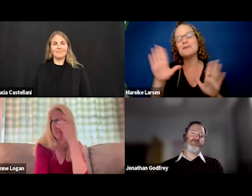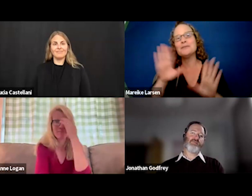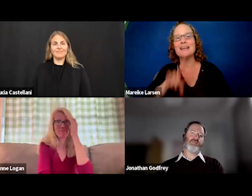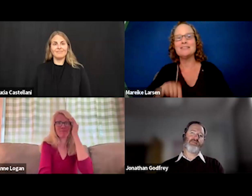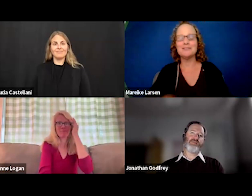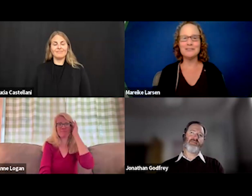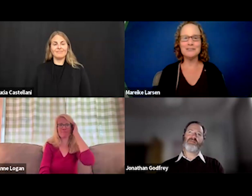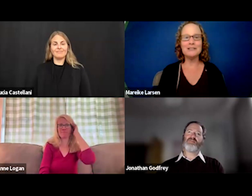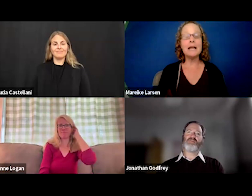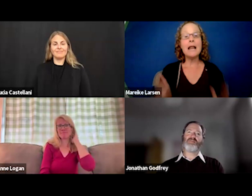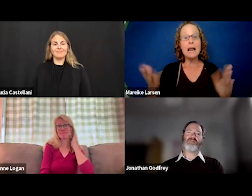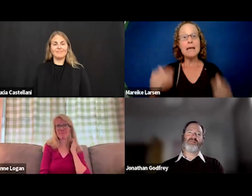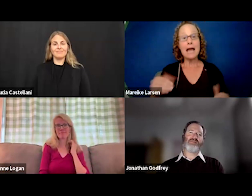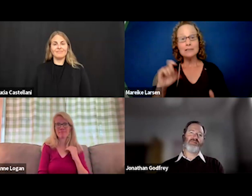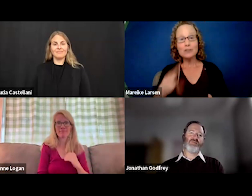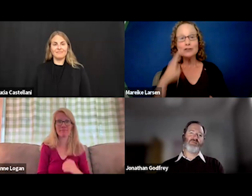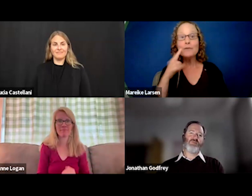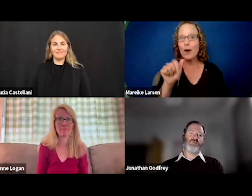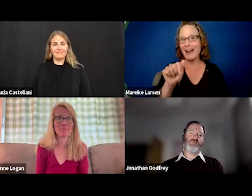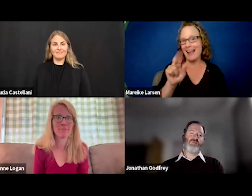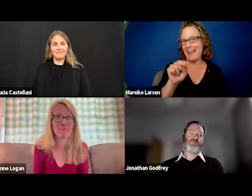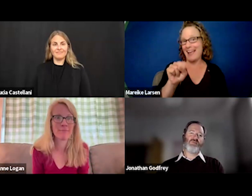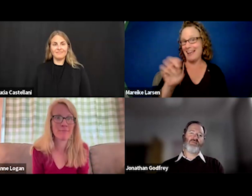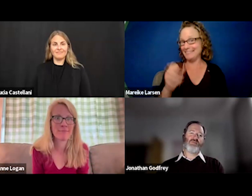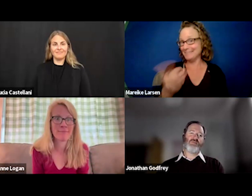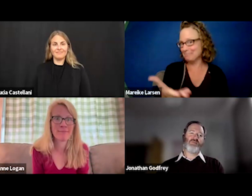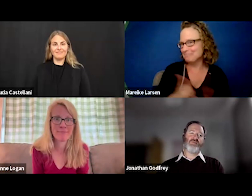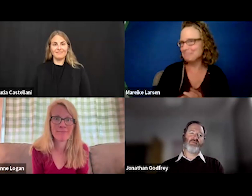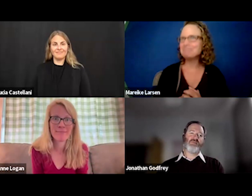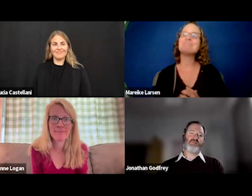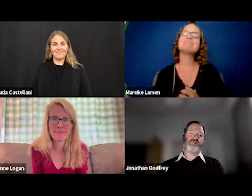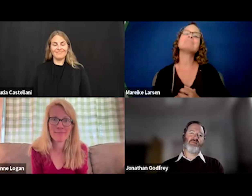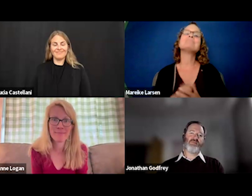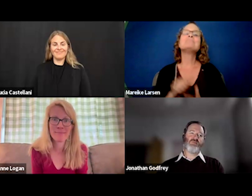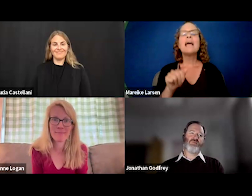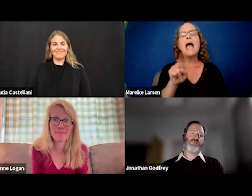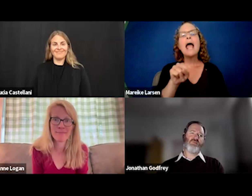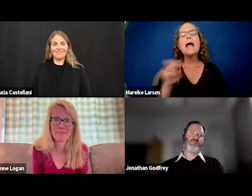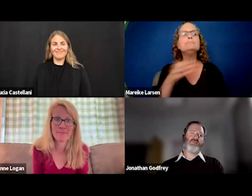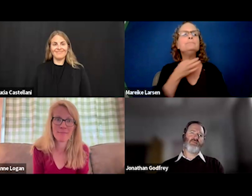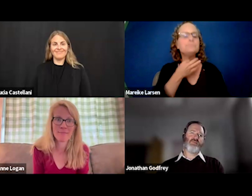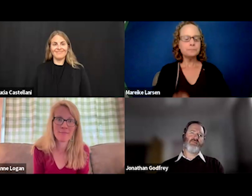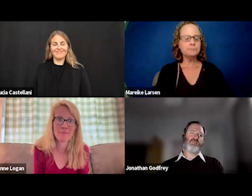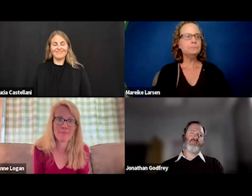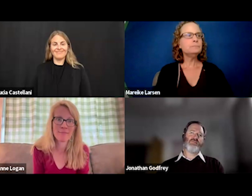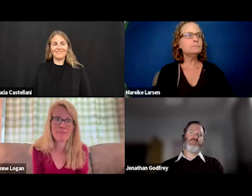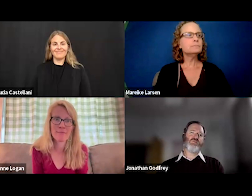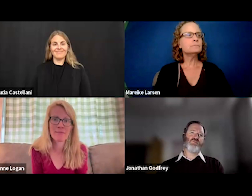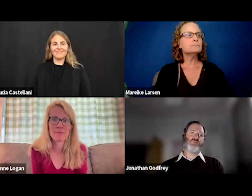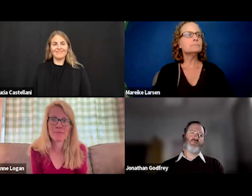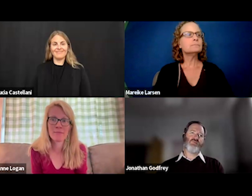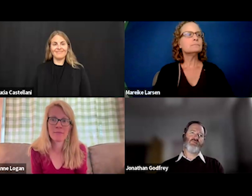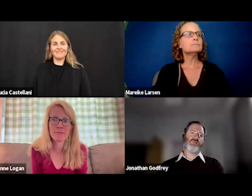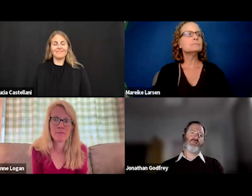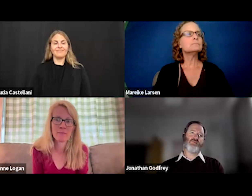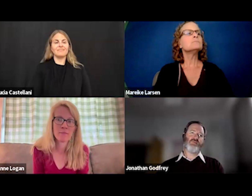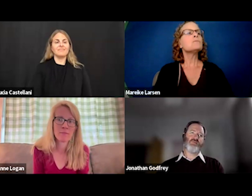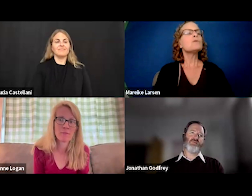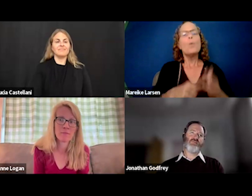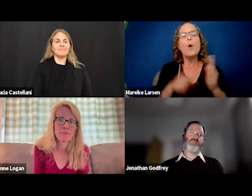Our next question is for Anne. Anne, what do you wish your teachers knew when you were a student and what